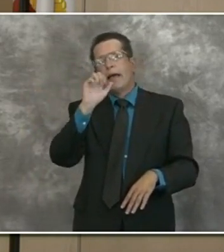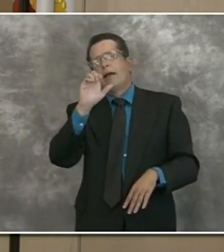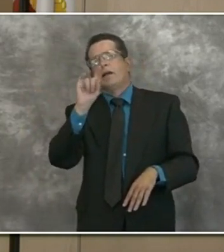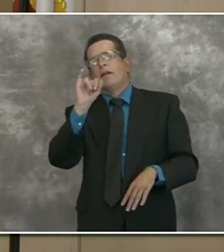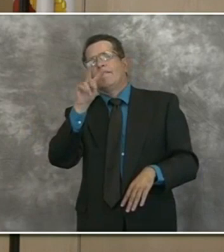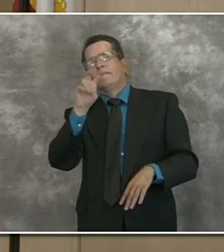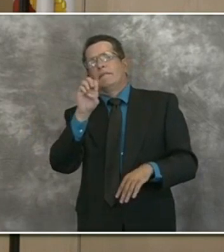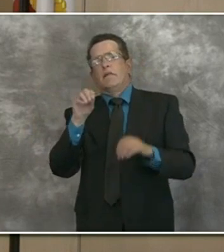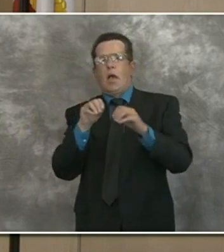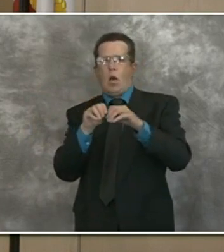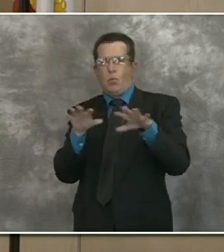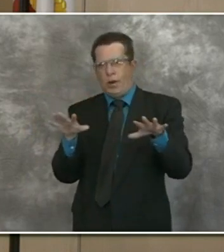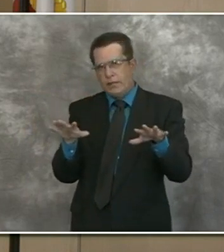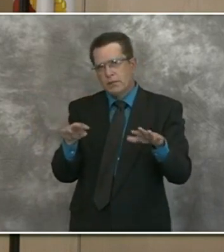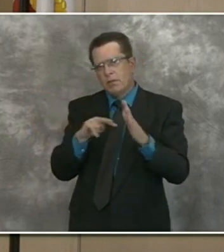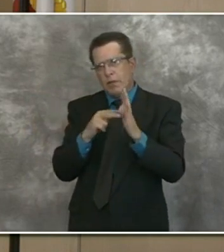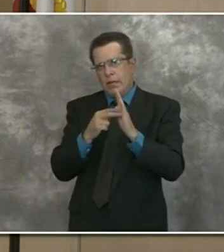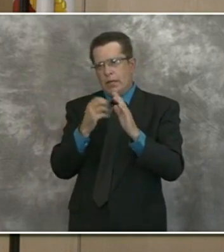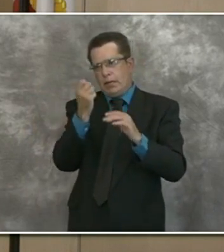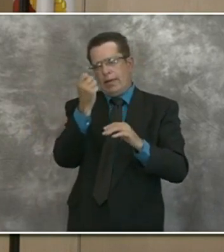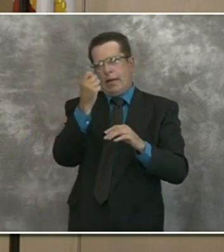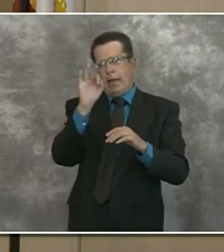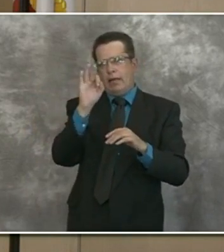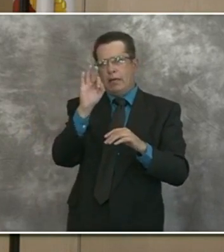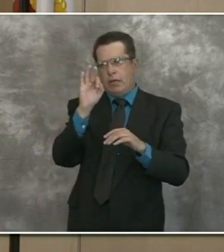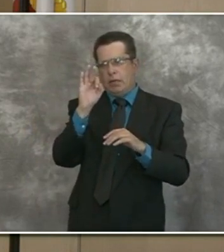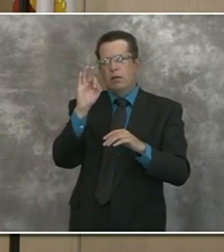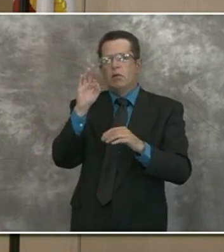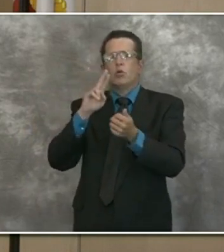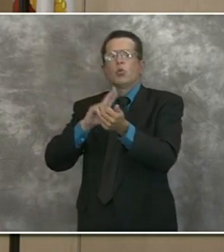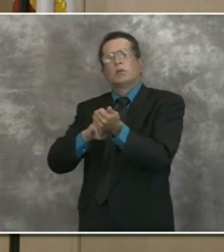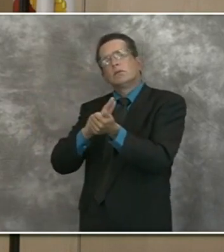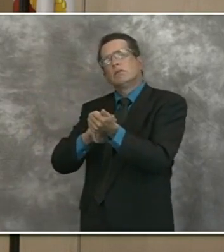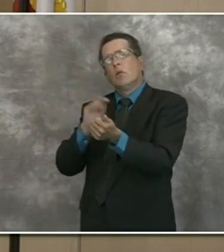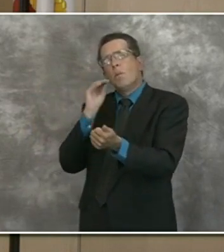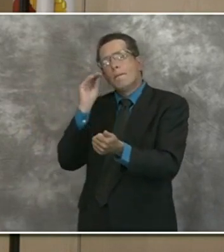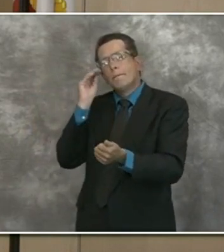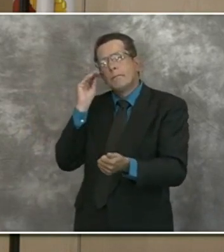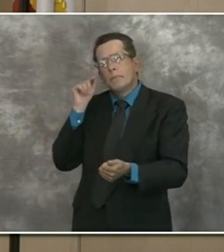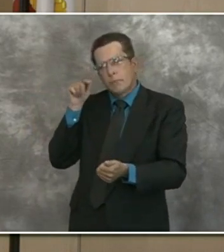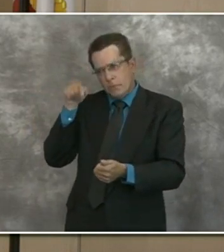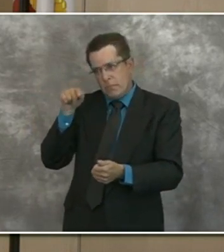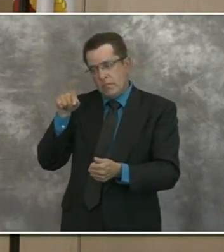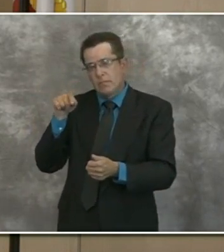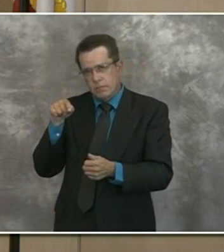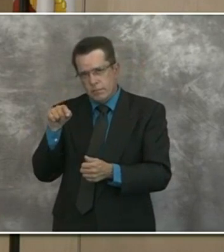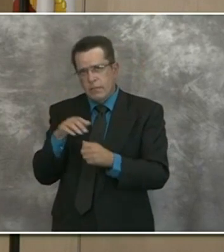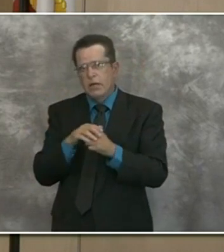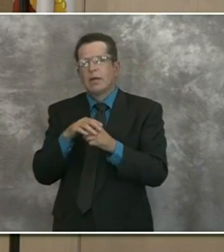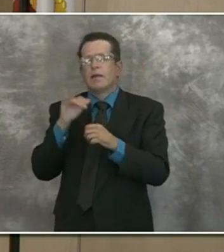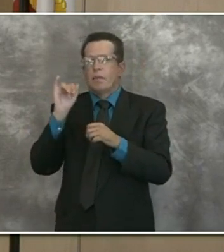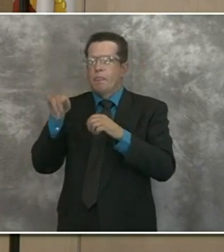THE PAST 14 DAYS OR LONGER. OF THE 97 OUTBREAKS 5456% OR ACTIVE OUTBREAKS WHICH